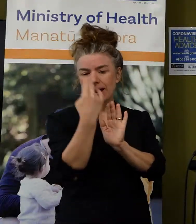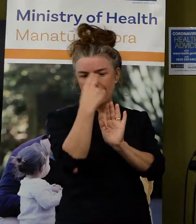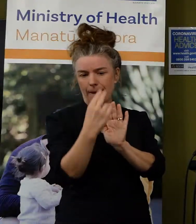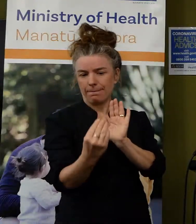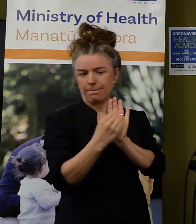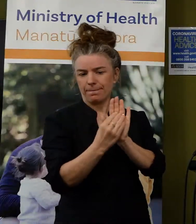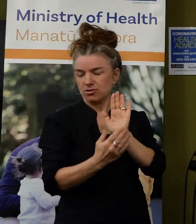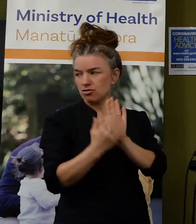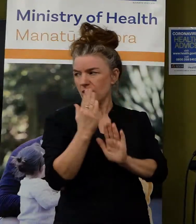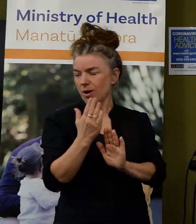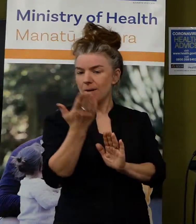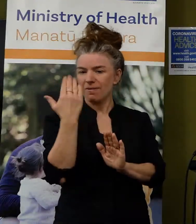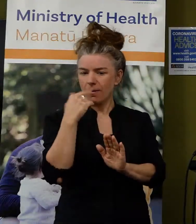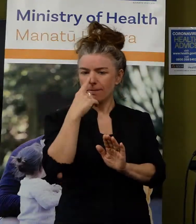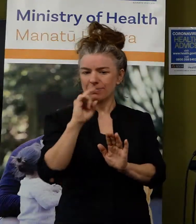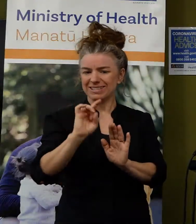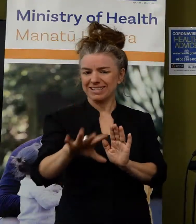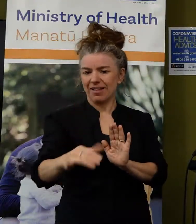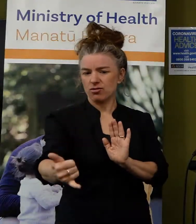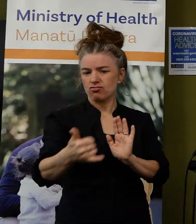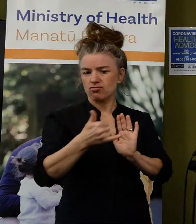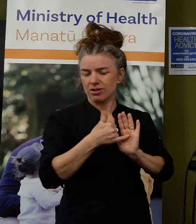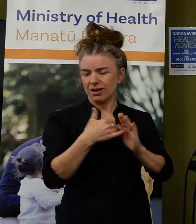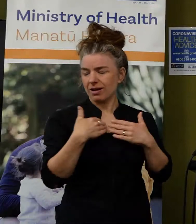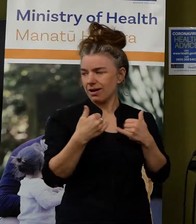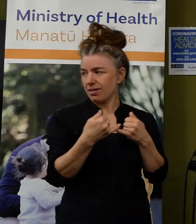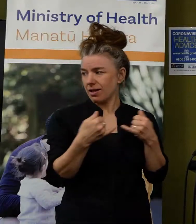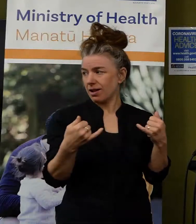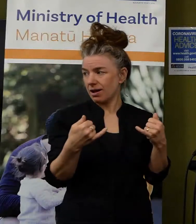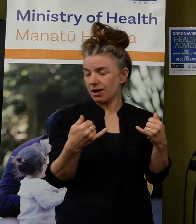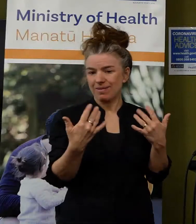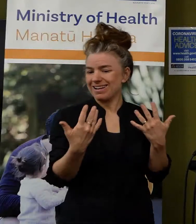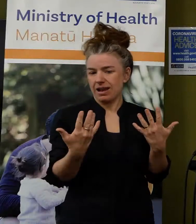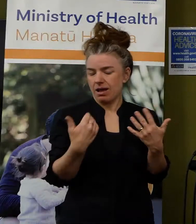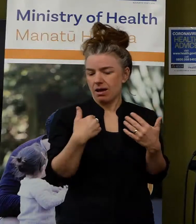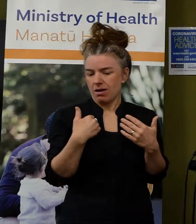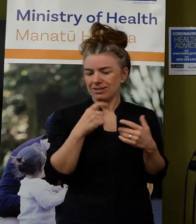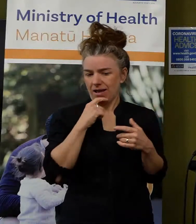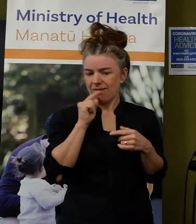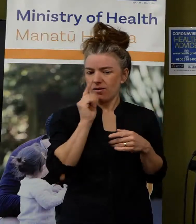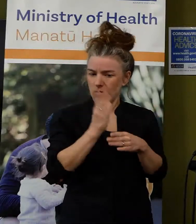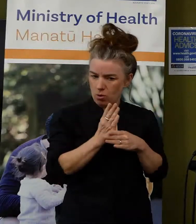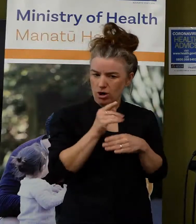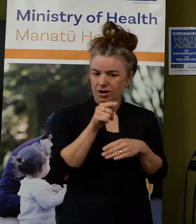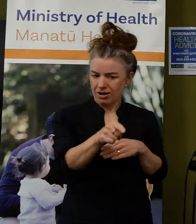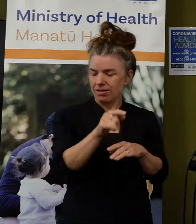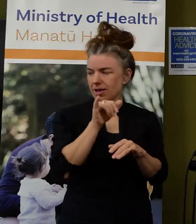for people who are going into self-isolation to register as they arrive in New Zealand.